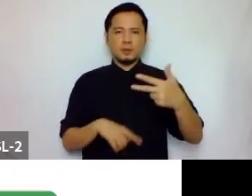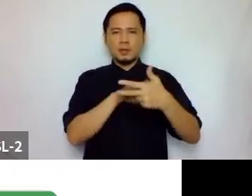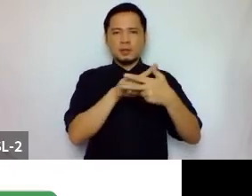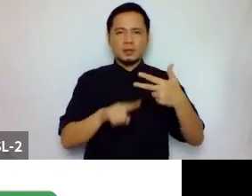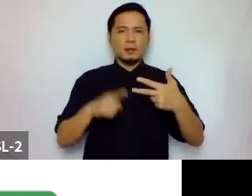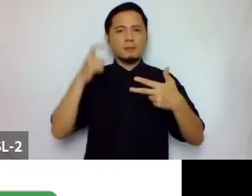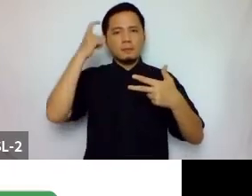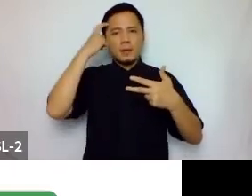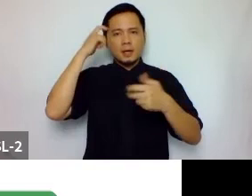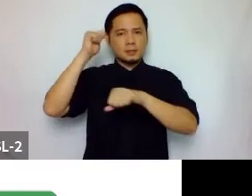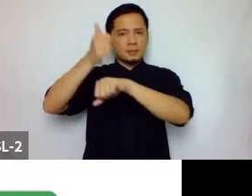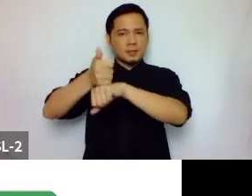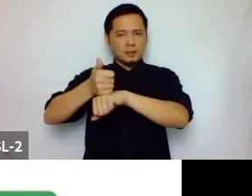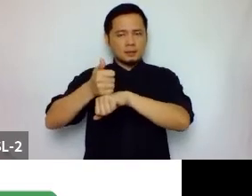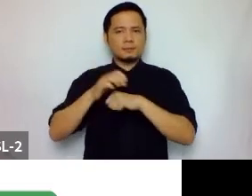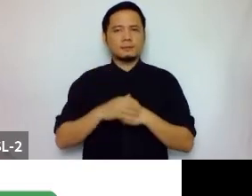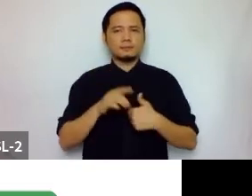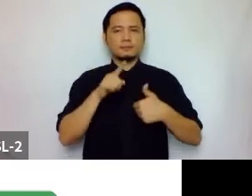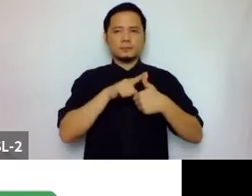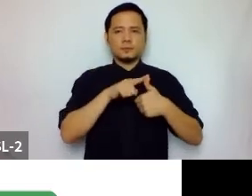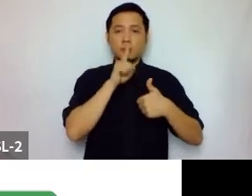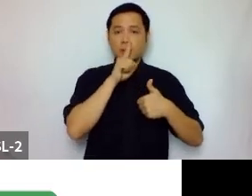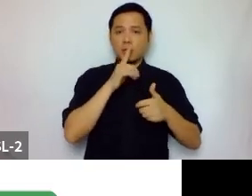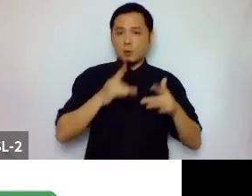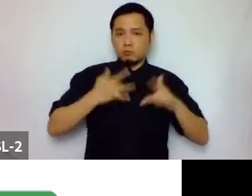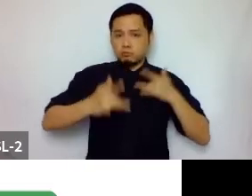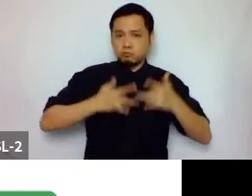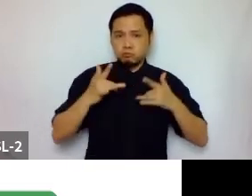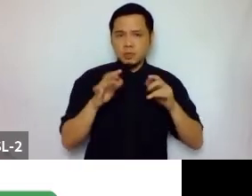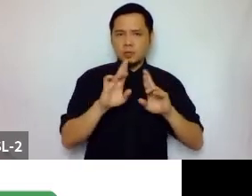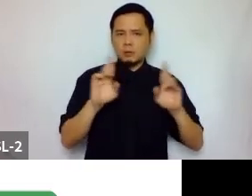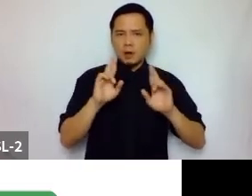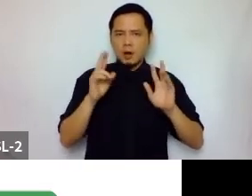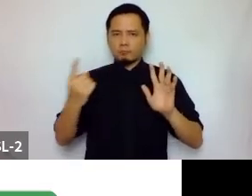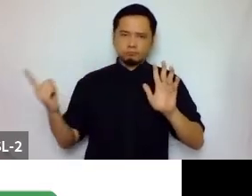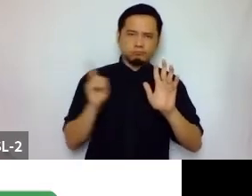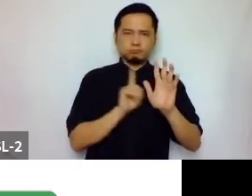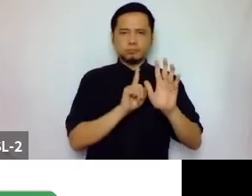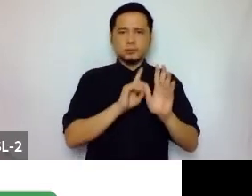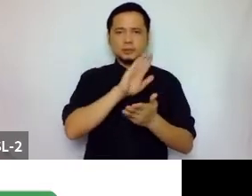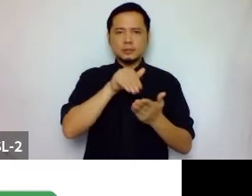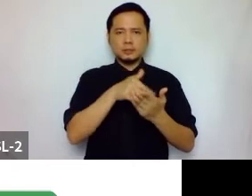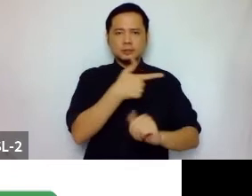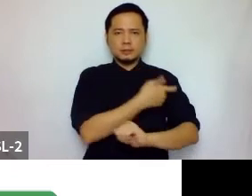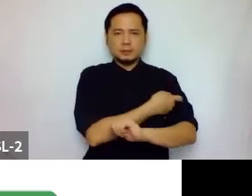Those who are enthusiastic, ready to line up in the vaccination center and get their jab.